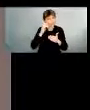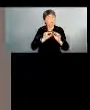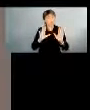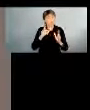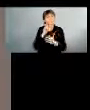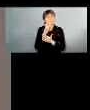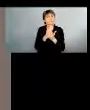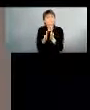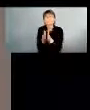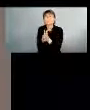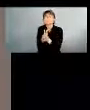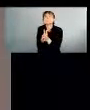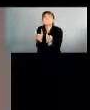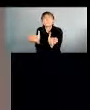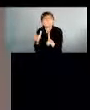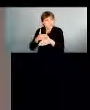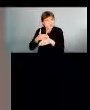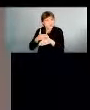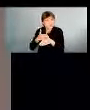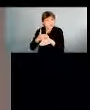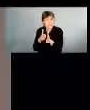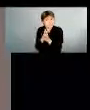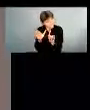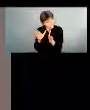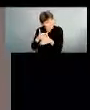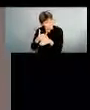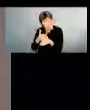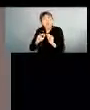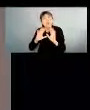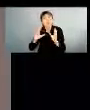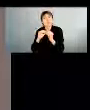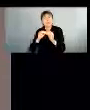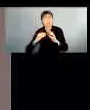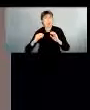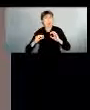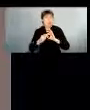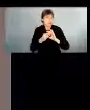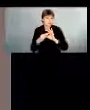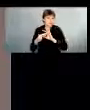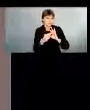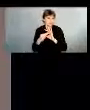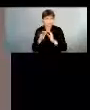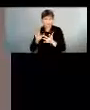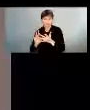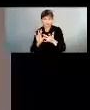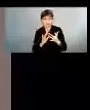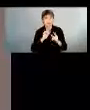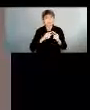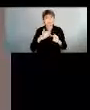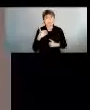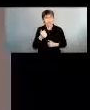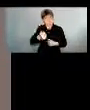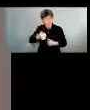or sharing in this stream. There are also three criteria statements instead of two,